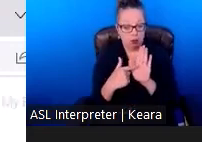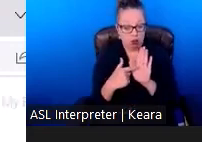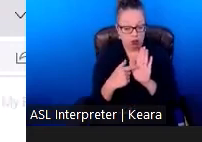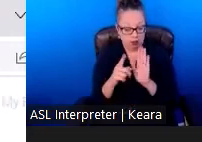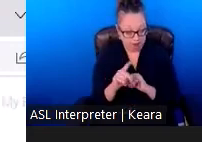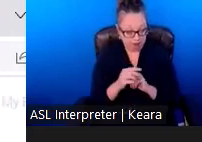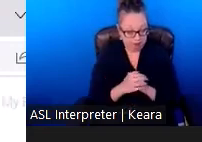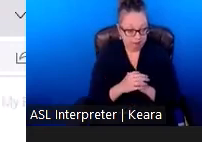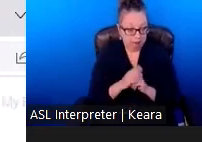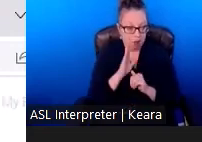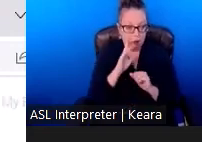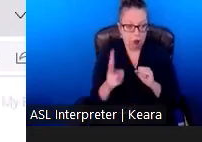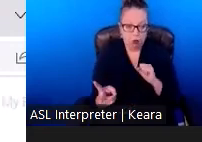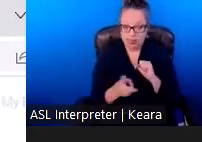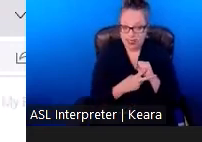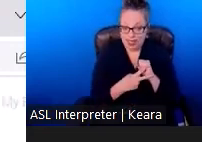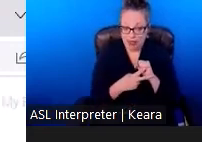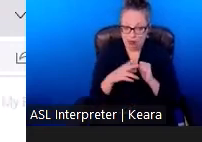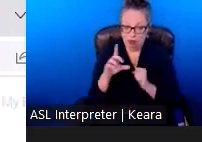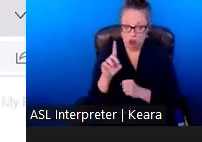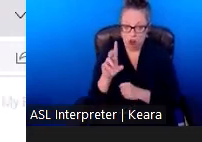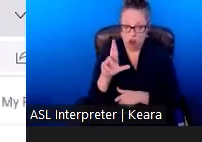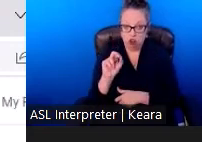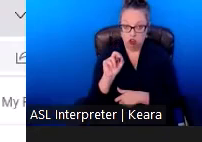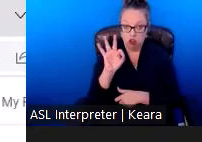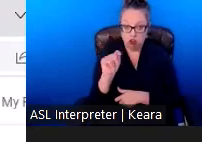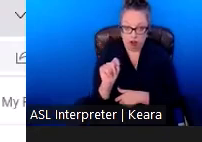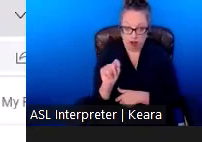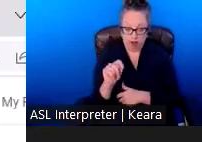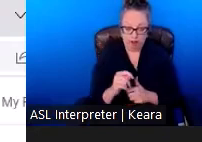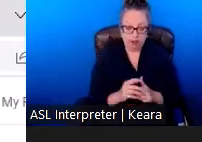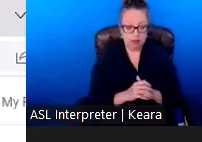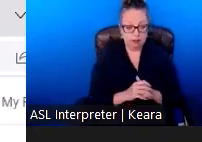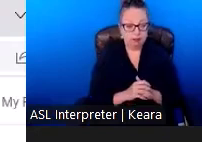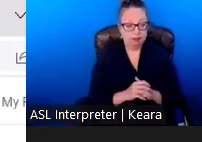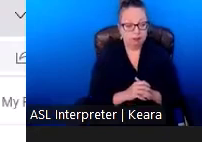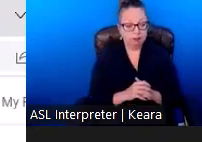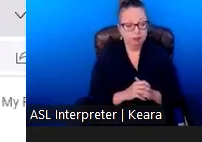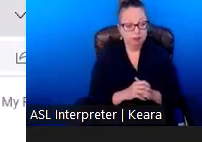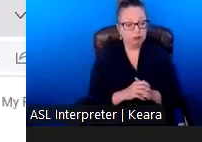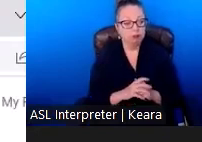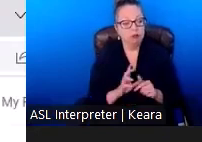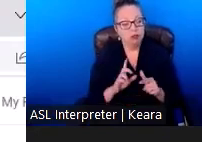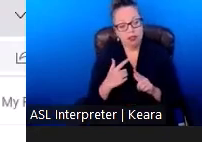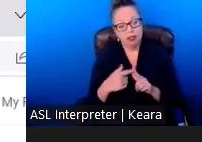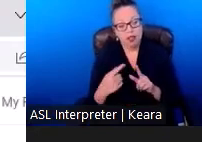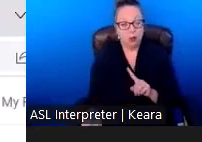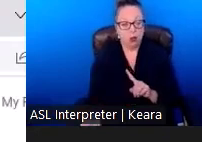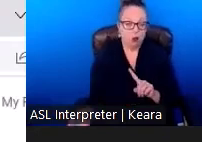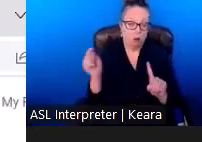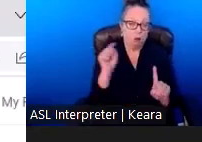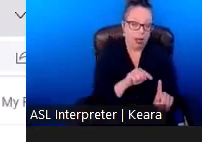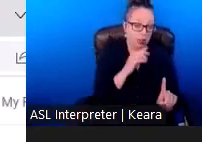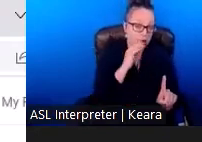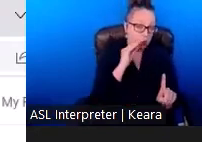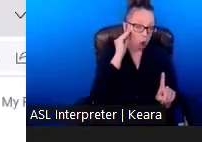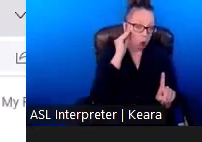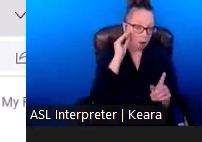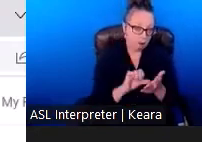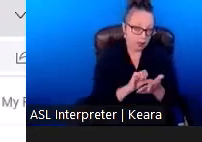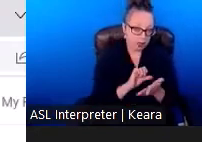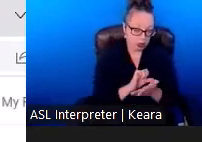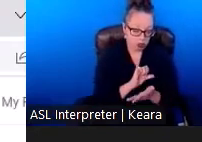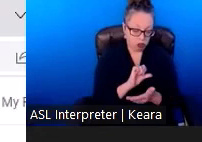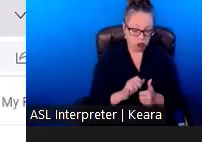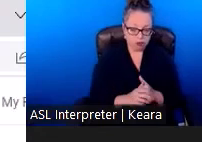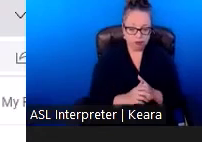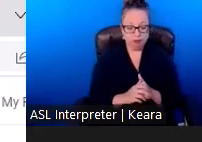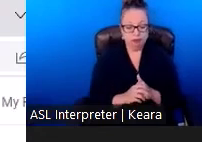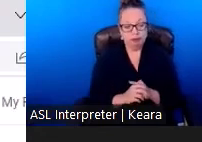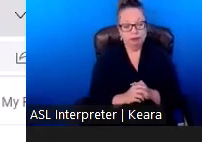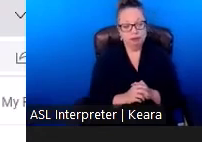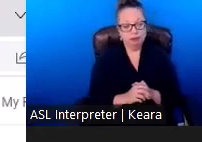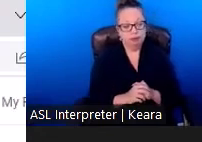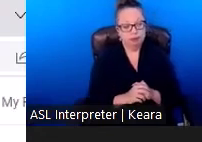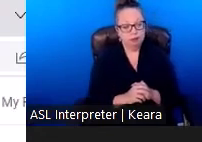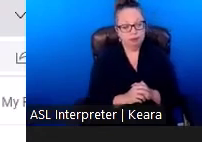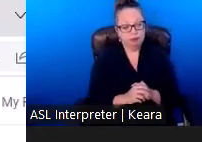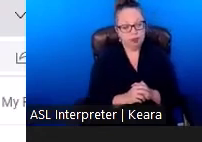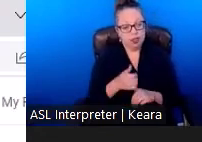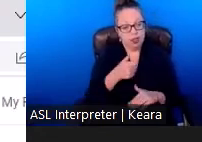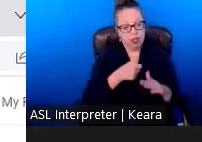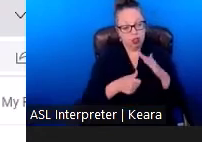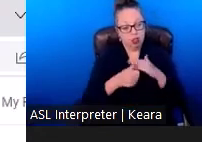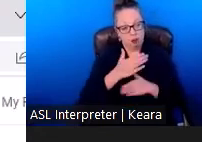my draft and return to the home page. And under My Applications, you’ll see I have